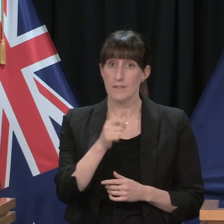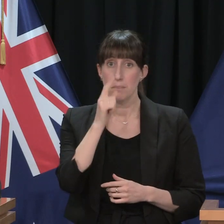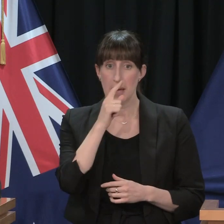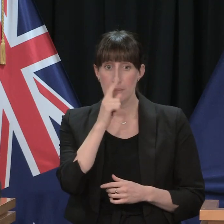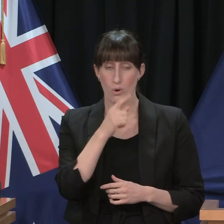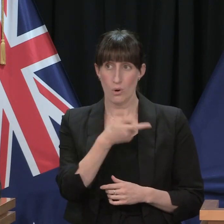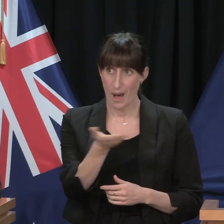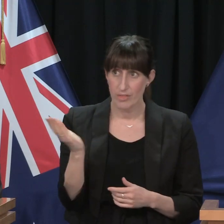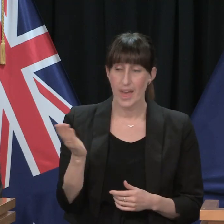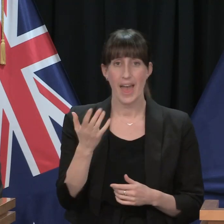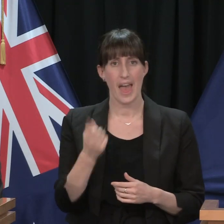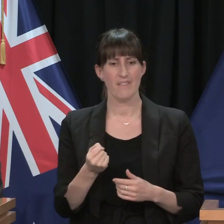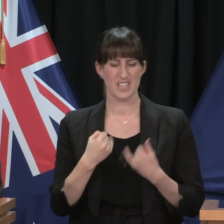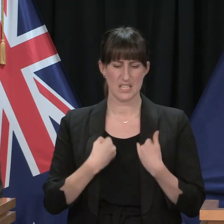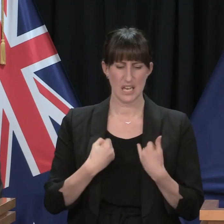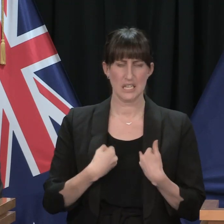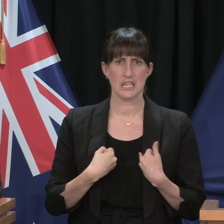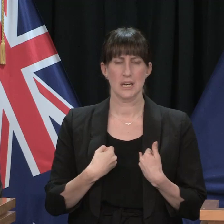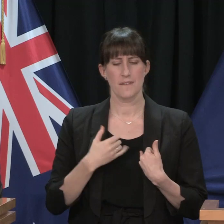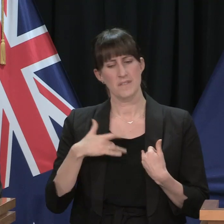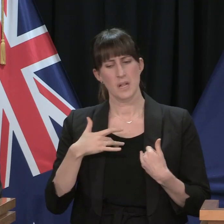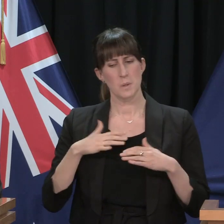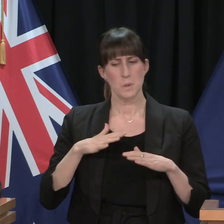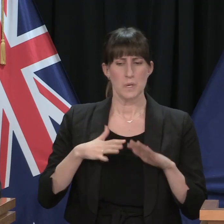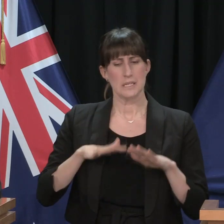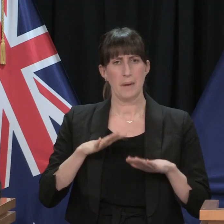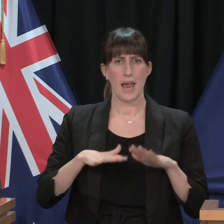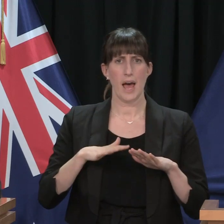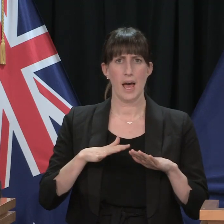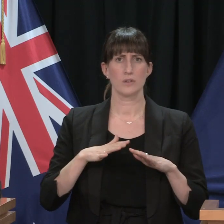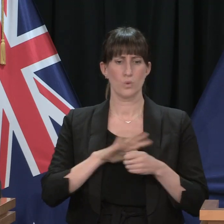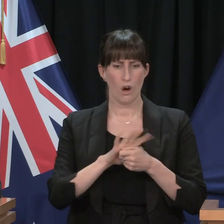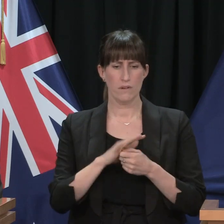daily testing. Ideally, every person who has